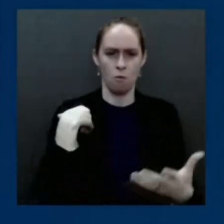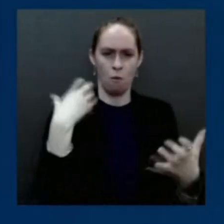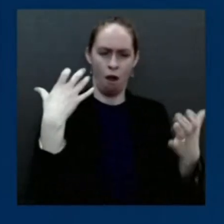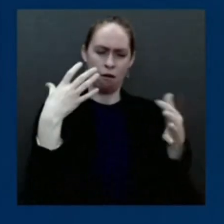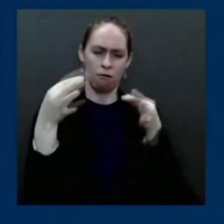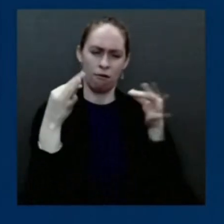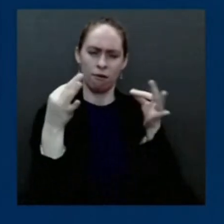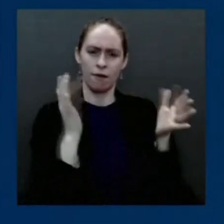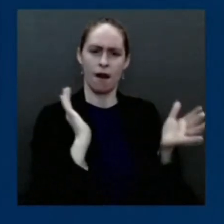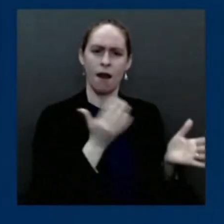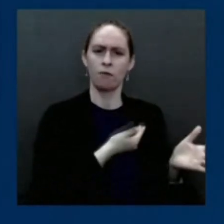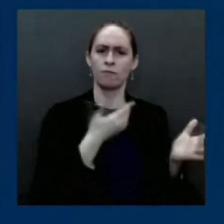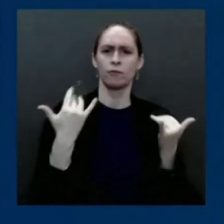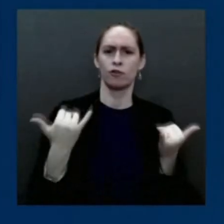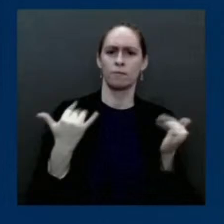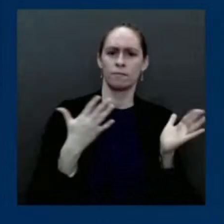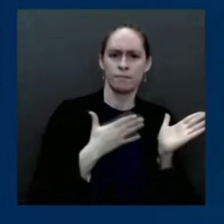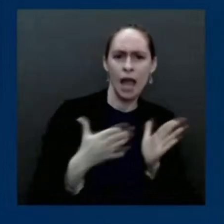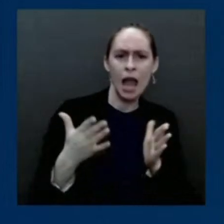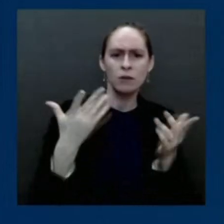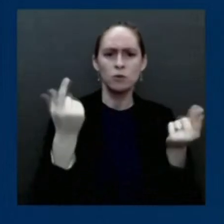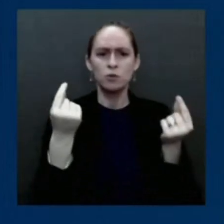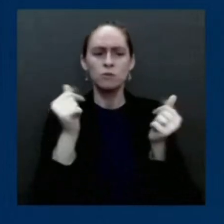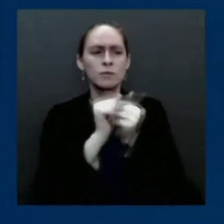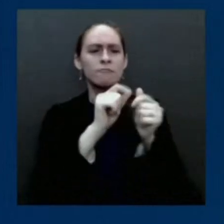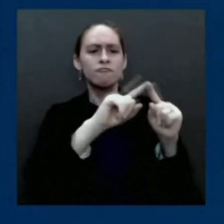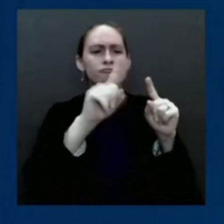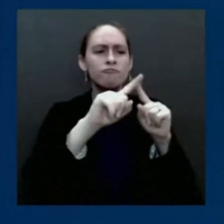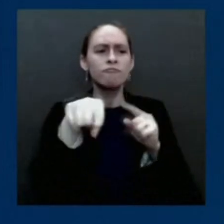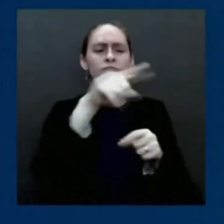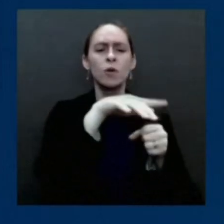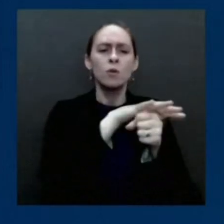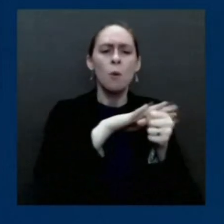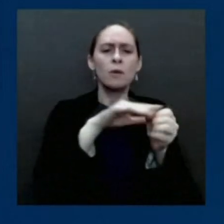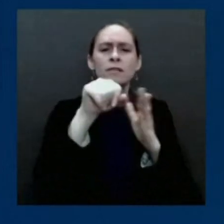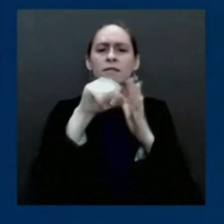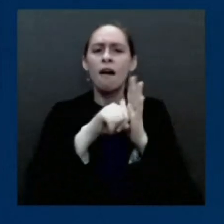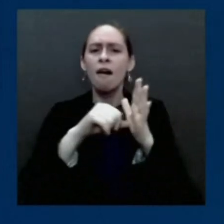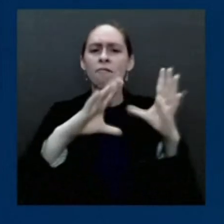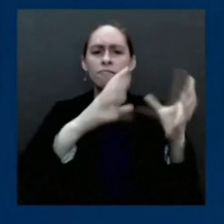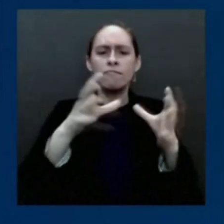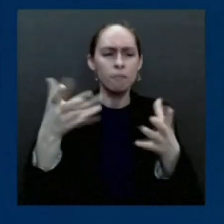I THOUGHT I WOULD UPDATE AN